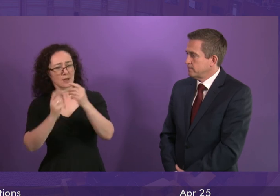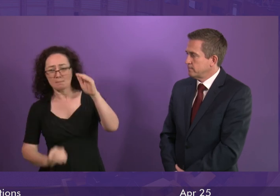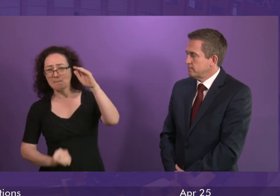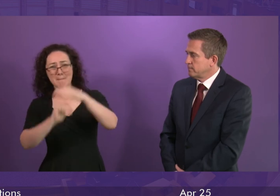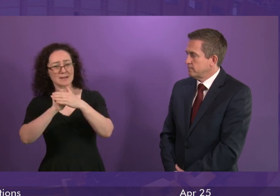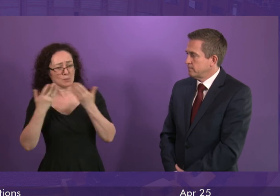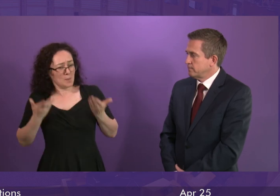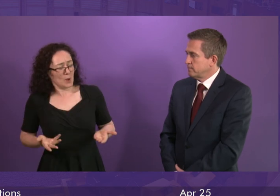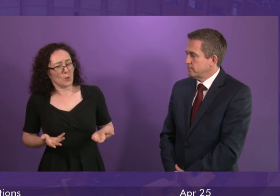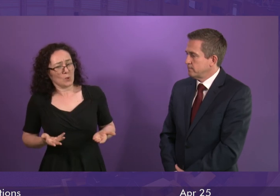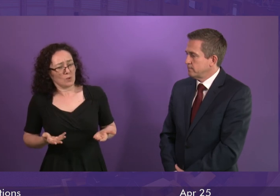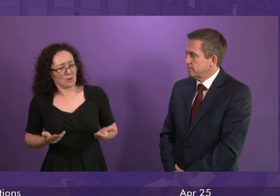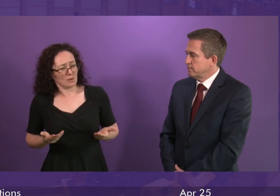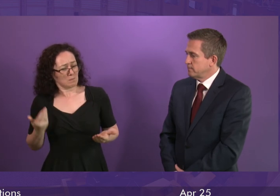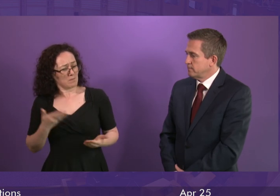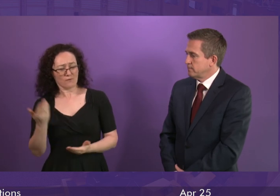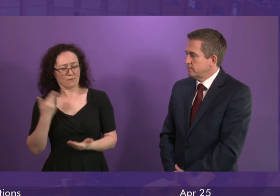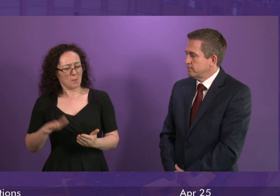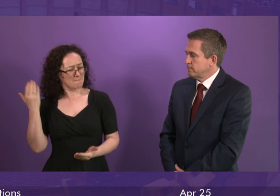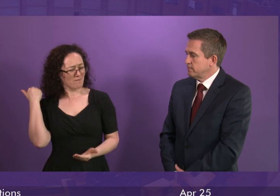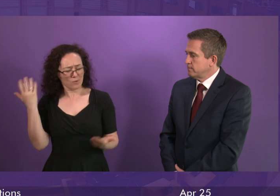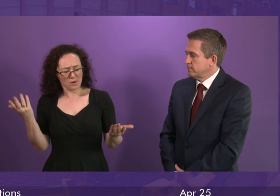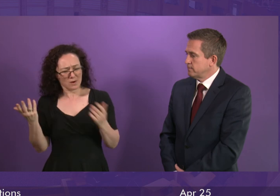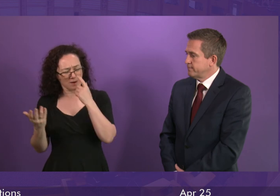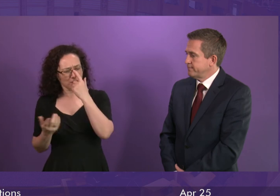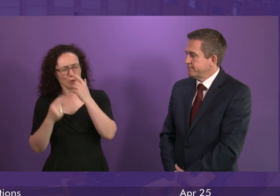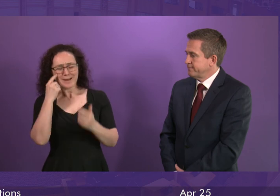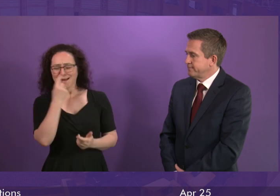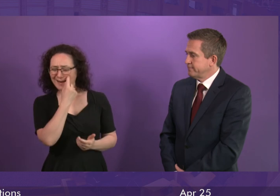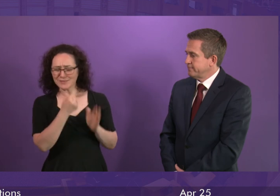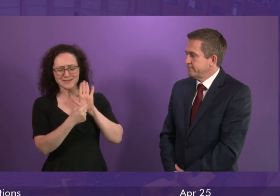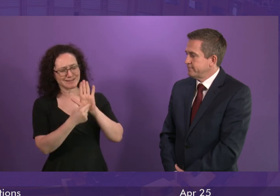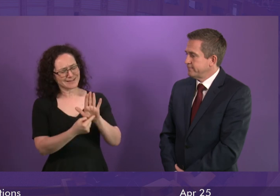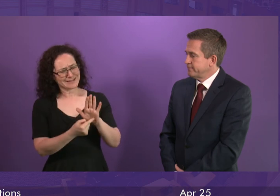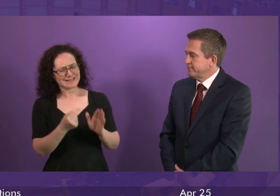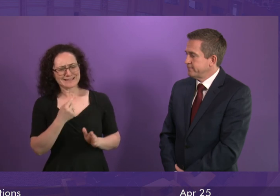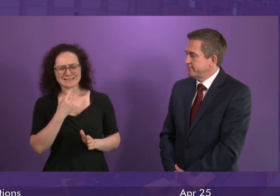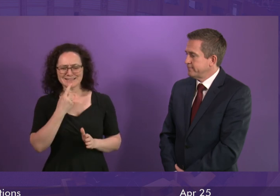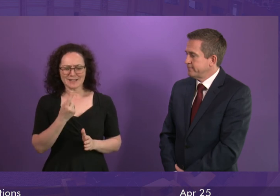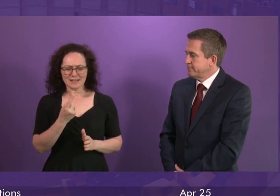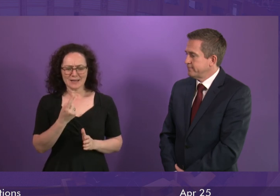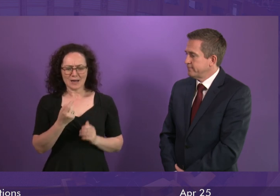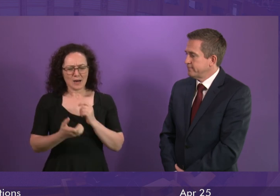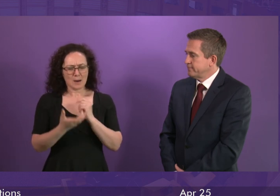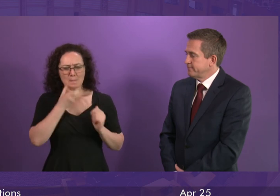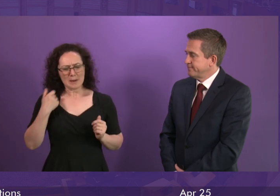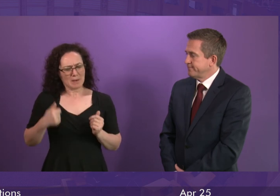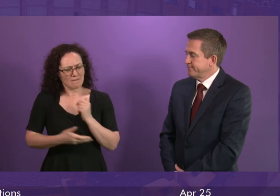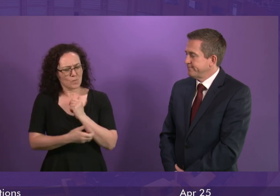high. The evidence suggests that, far from pupils from deprived communities being held back, they are doing better than they have ever